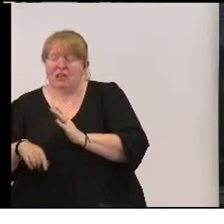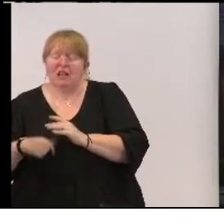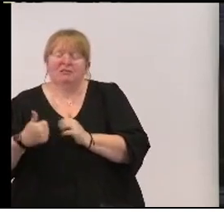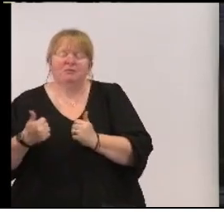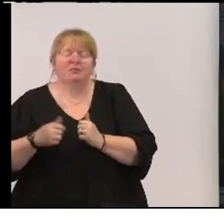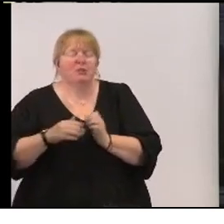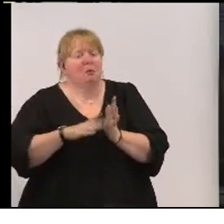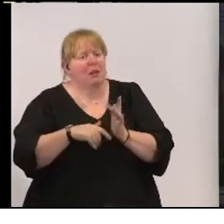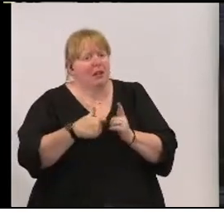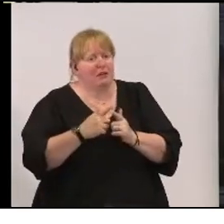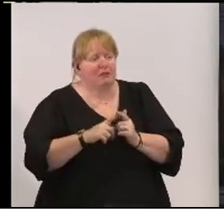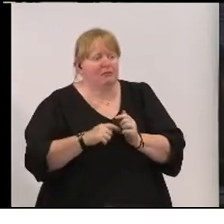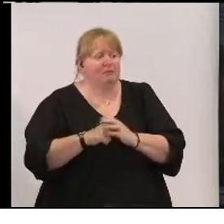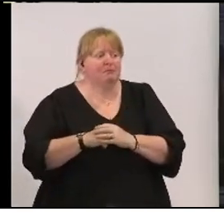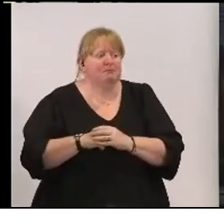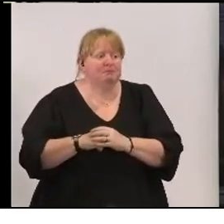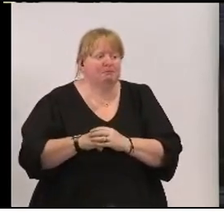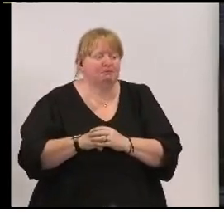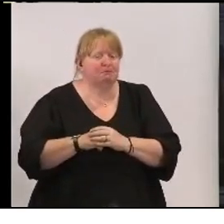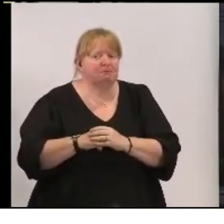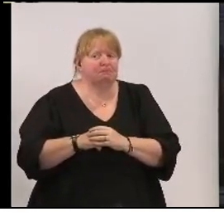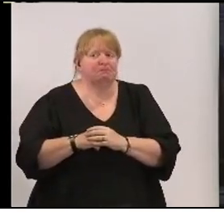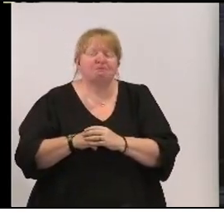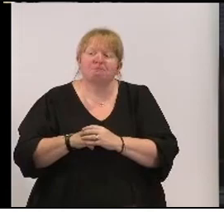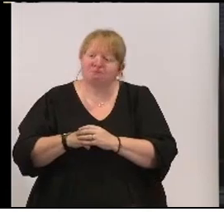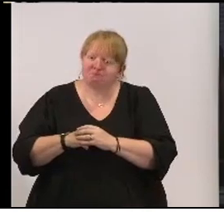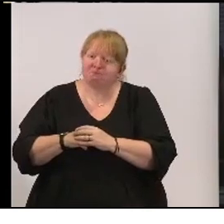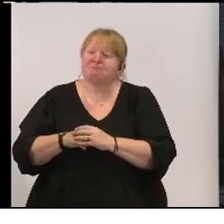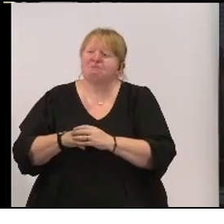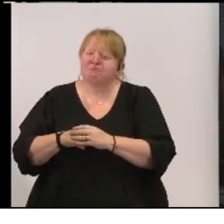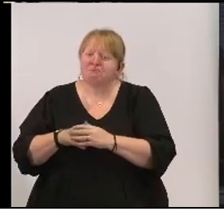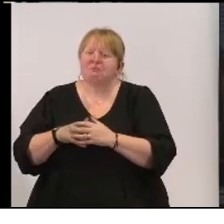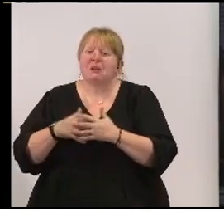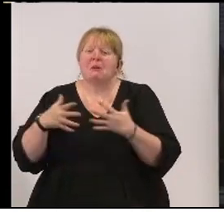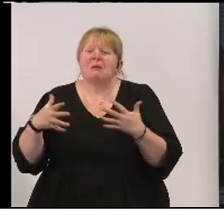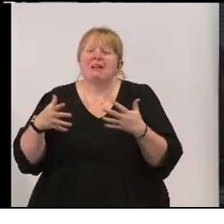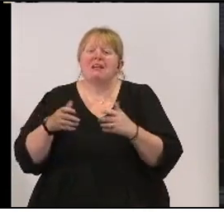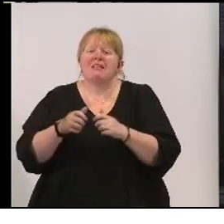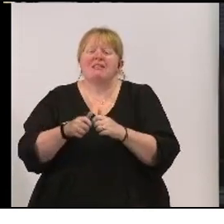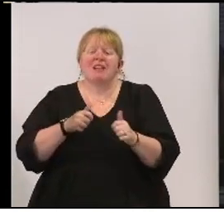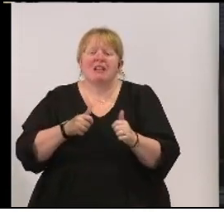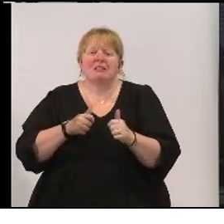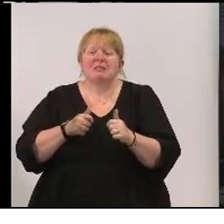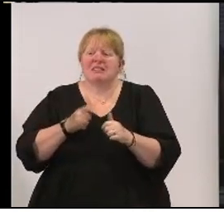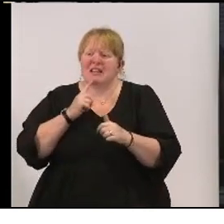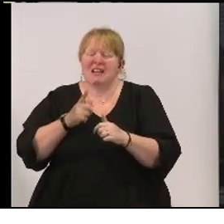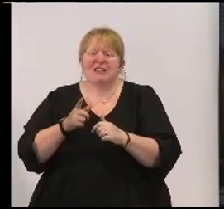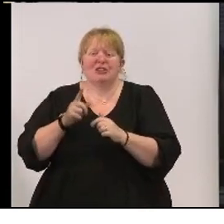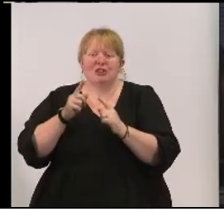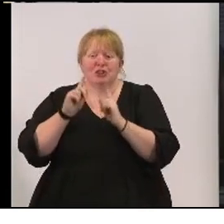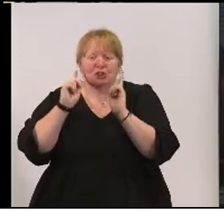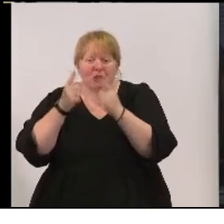Yeah, one of our biggest customer bases obviously is universities, library students.